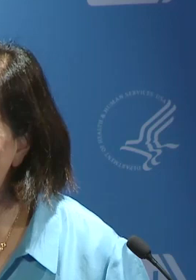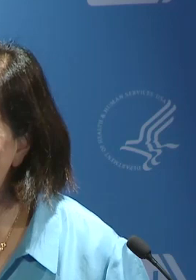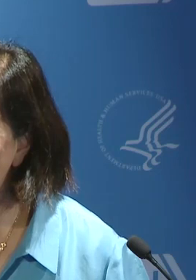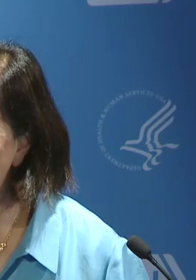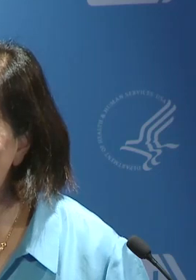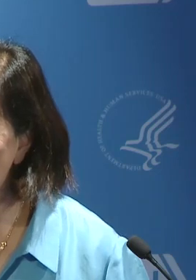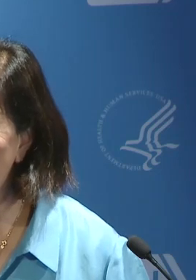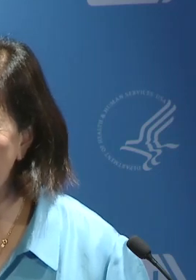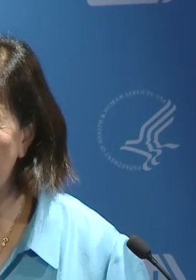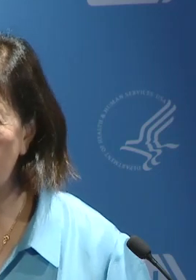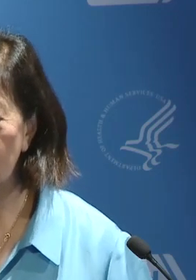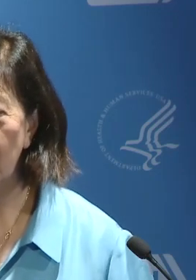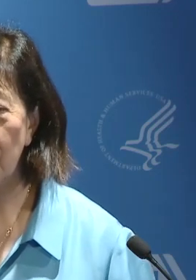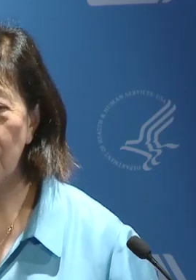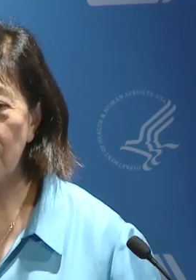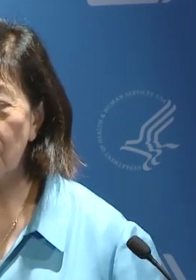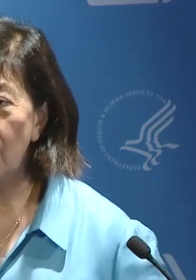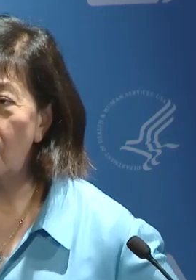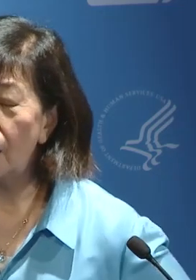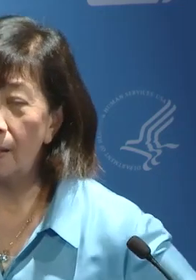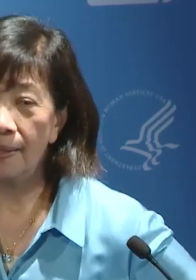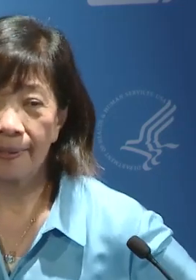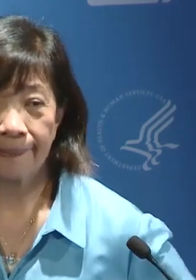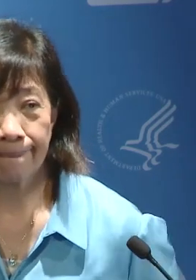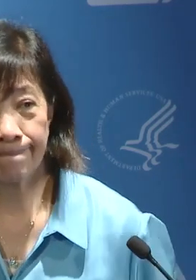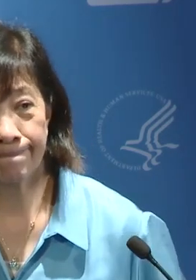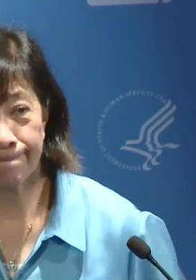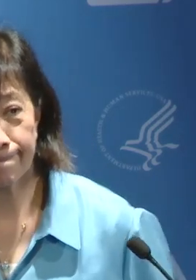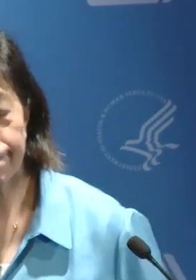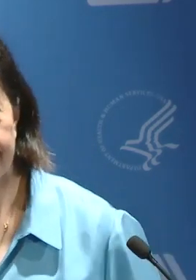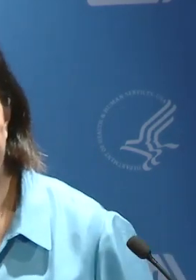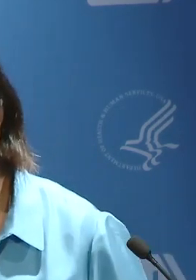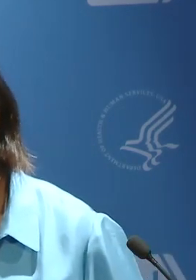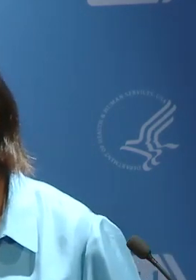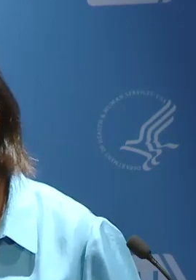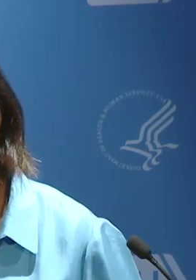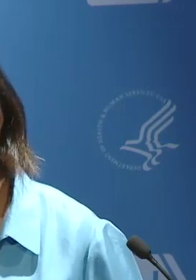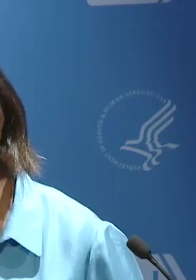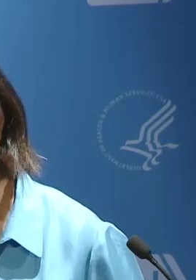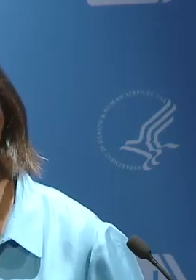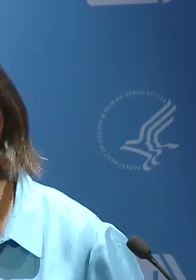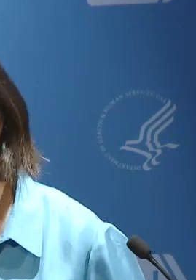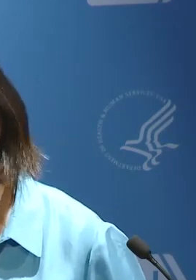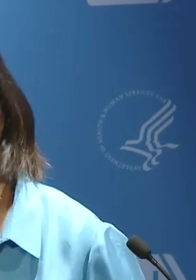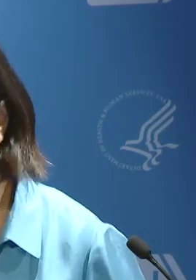1, 2 ACTIVATION. DOES THAT BLOCK THAT AS WELL? OR IS IT